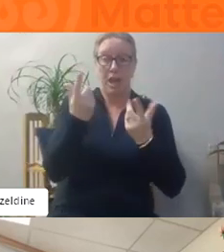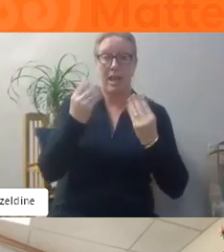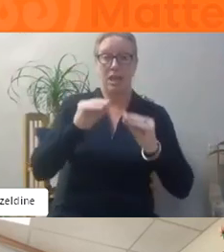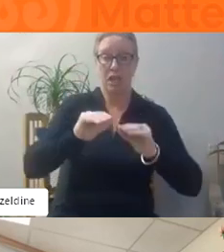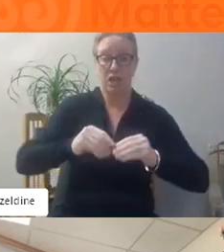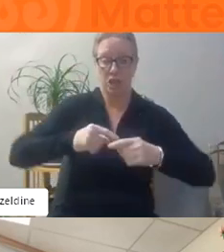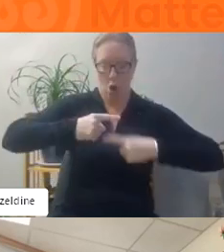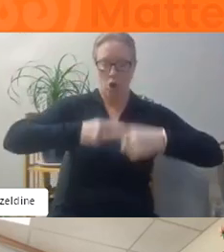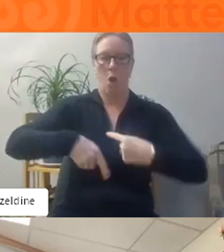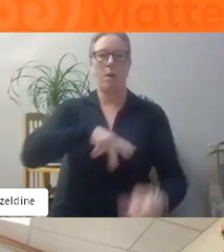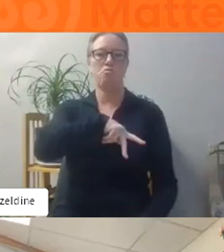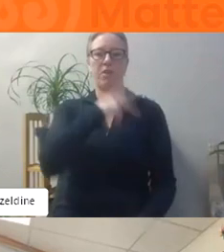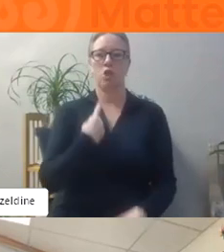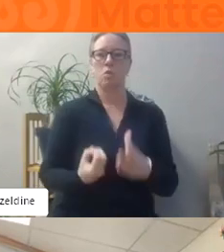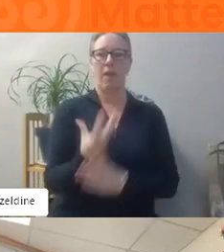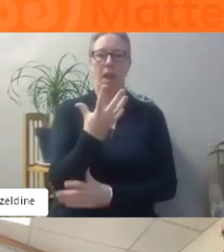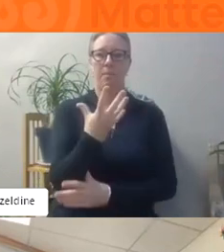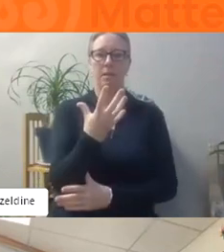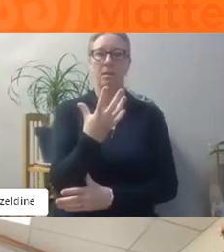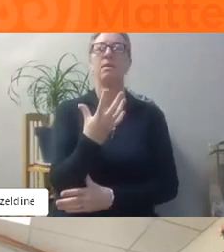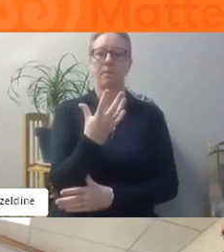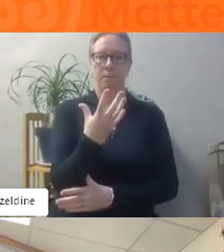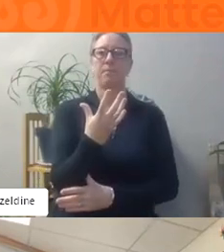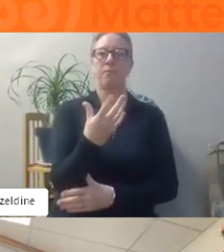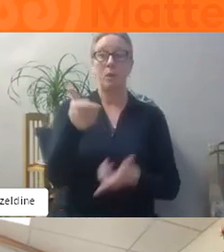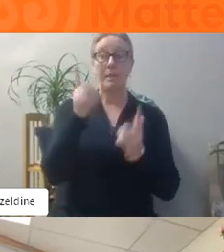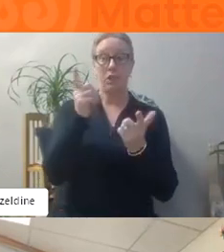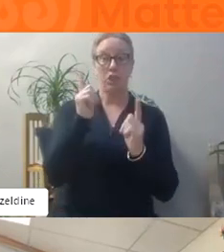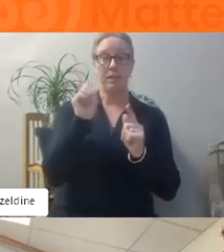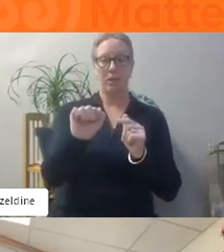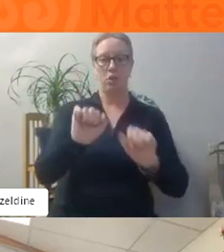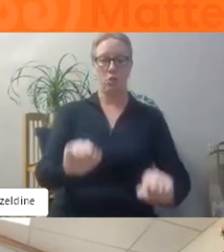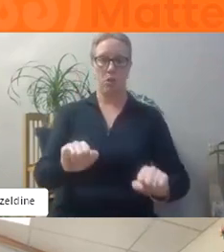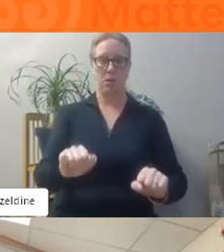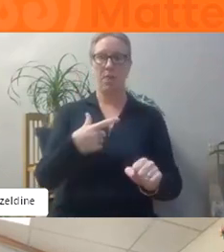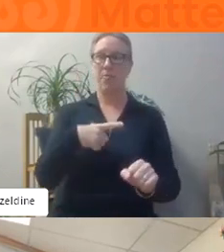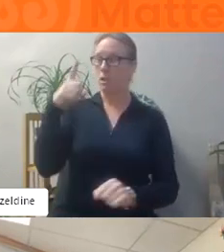development for kaiako. This is a key way that we can create a